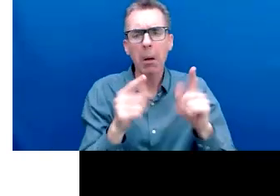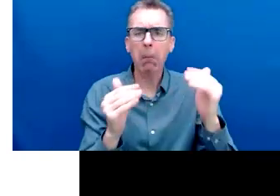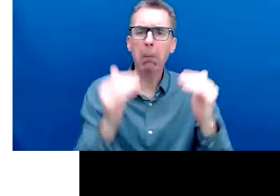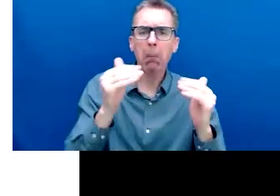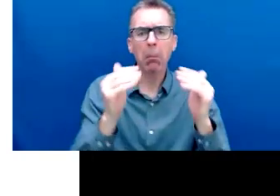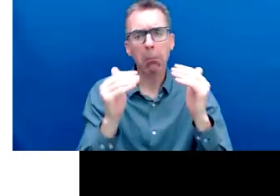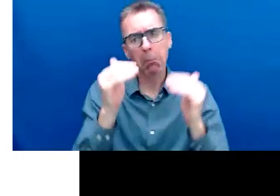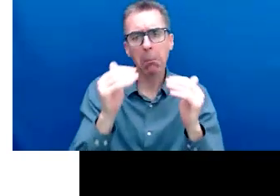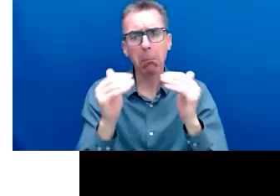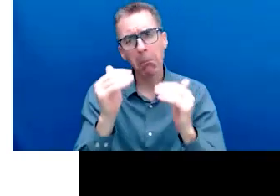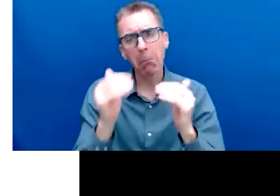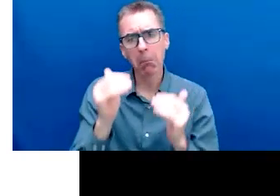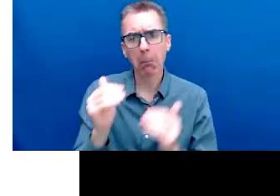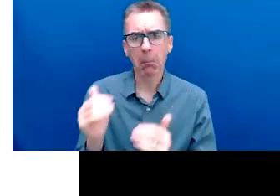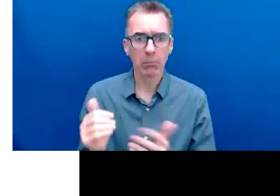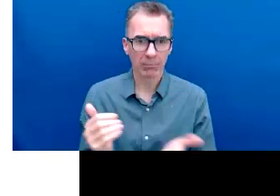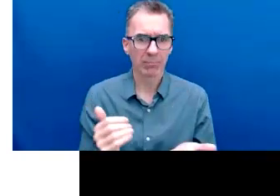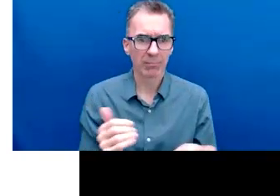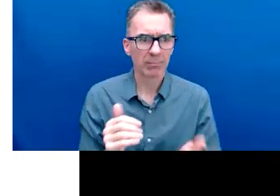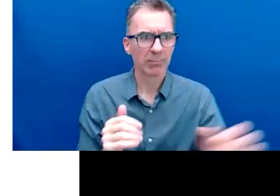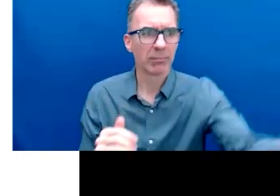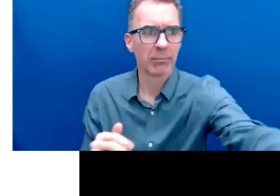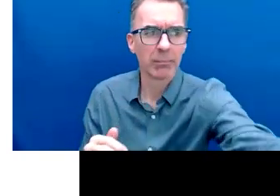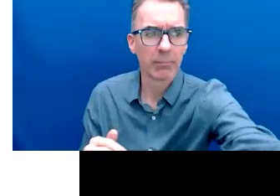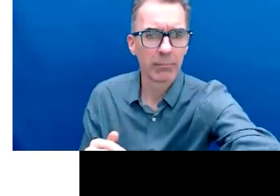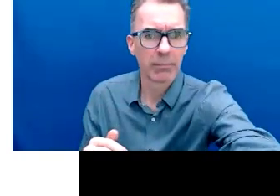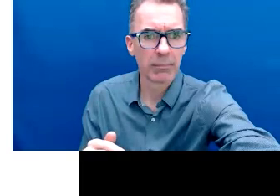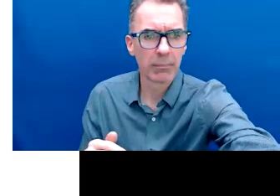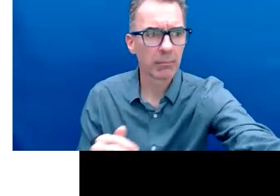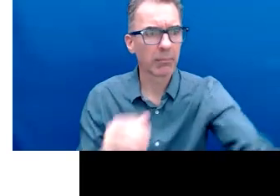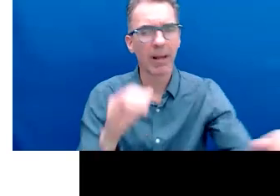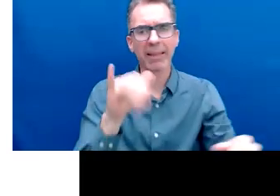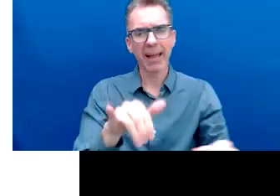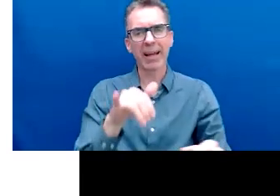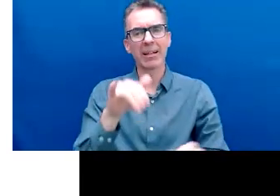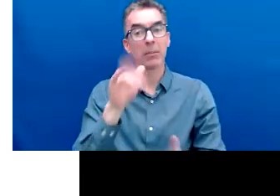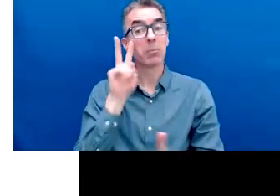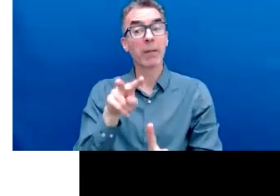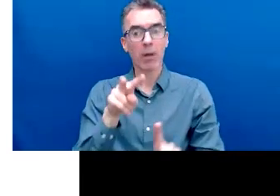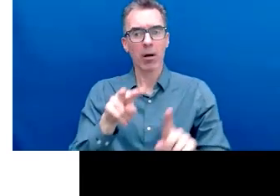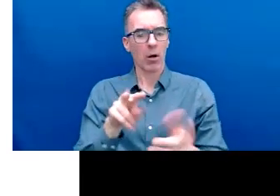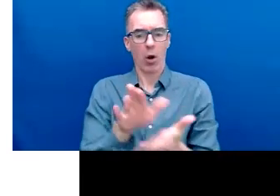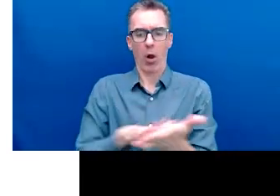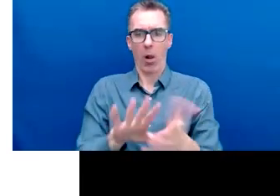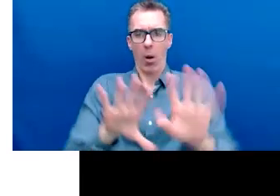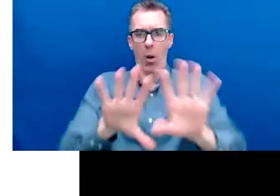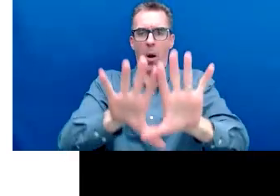You know, and again, this is looking at the college as, as a whole. So just, you know, little,